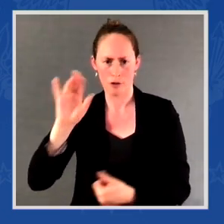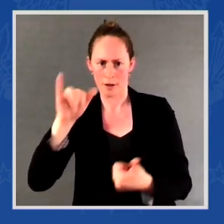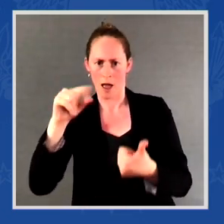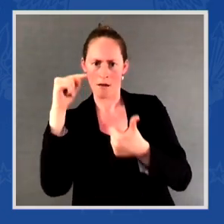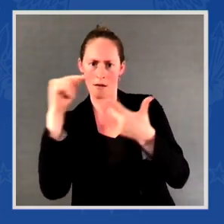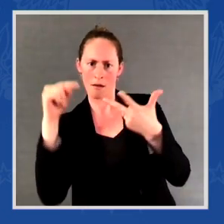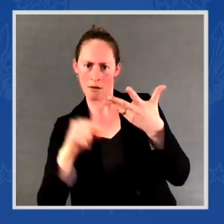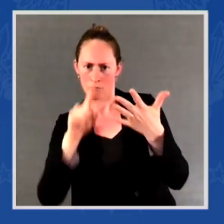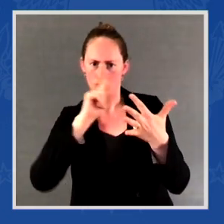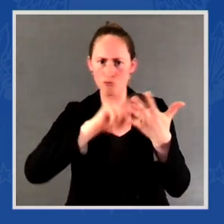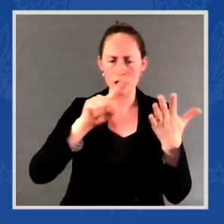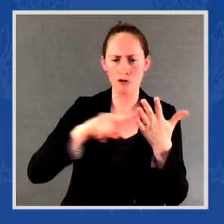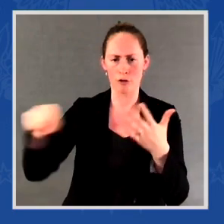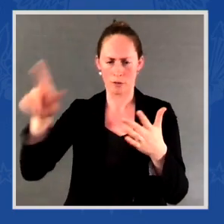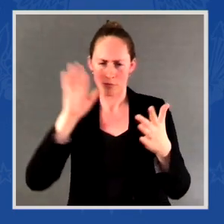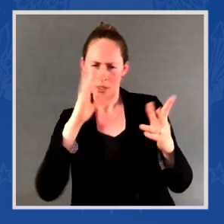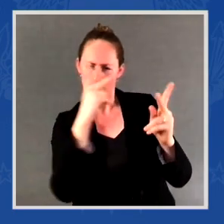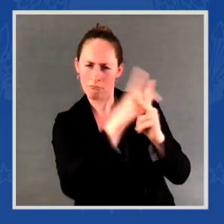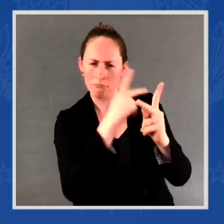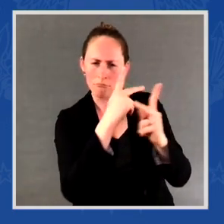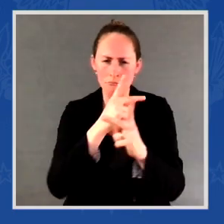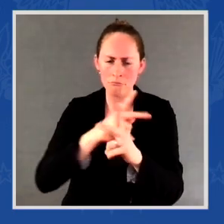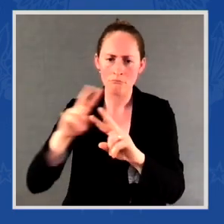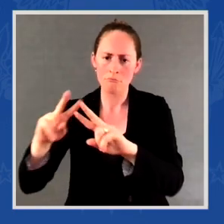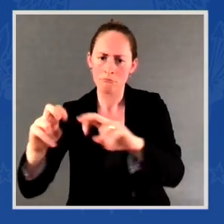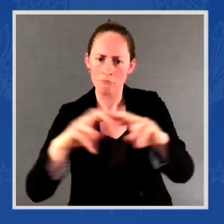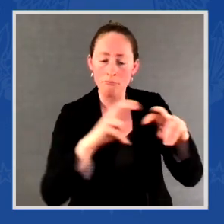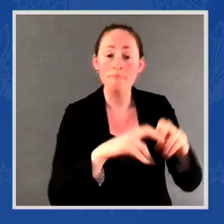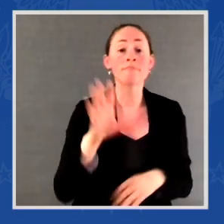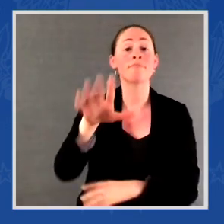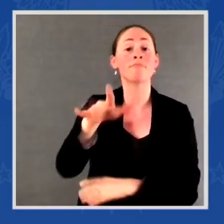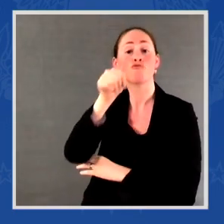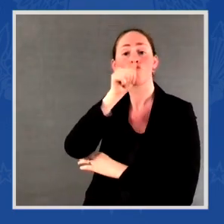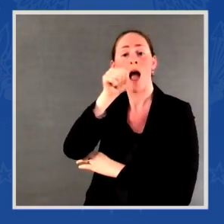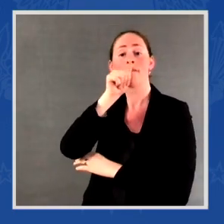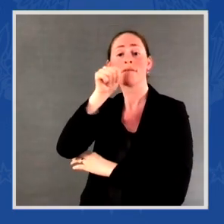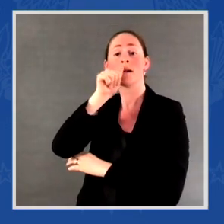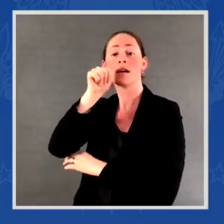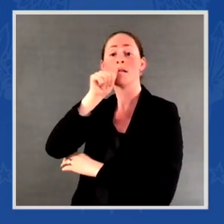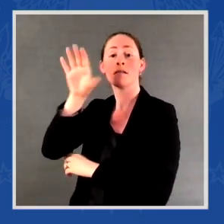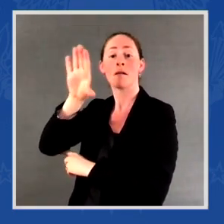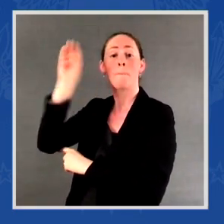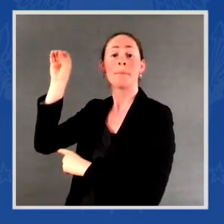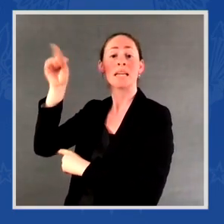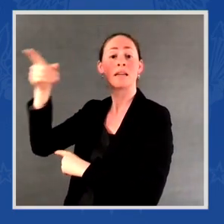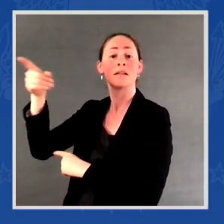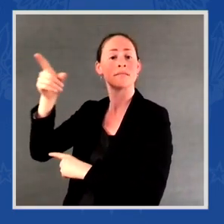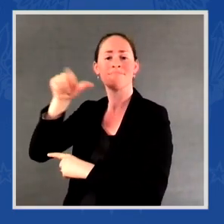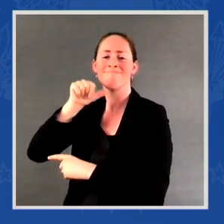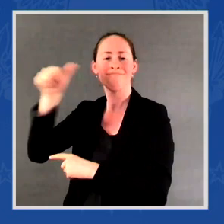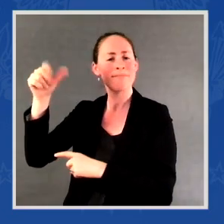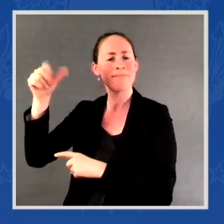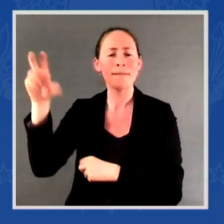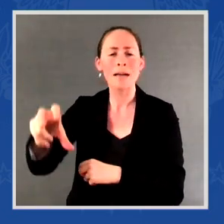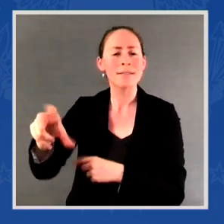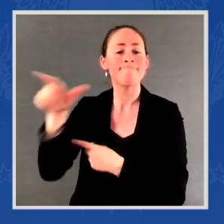don't have the money to invest in or the inclination to. Because guess what? In most Black communities across America